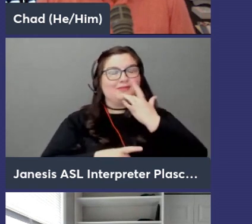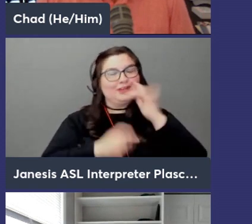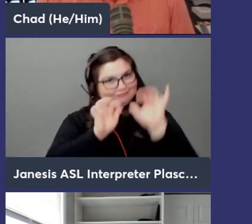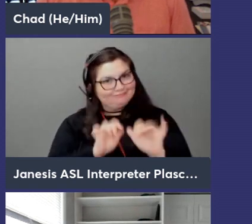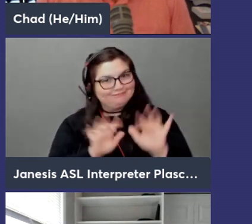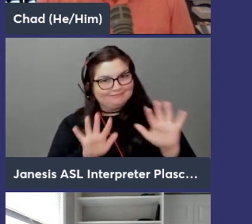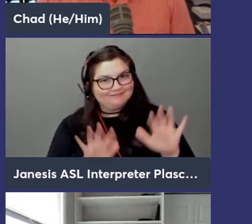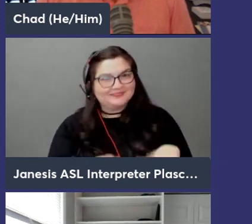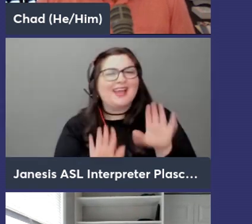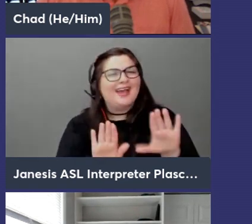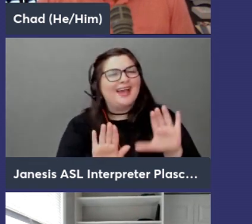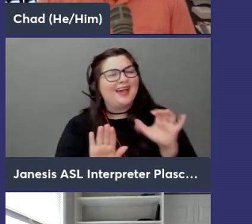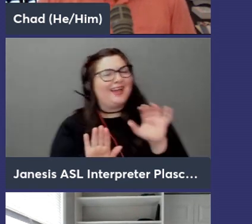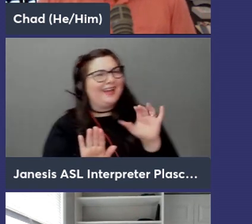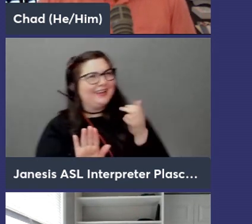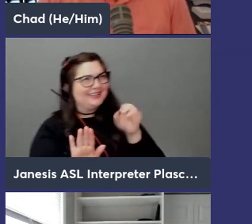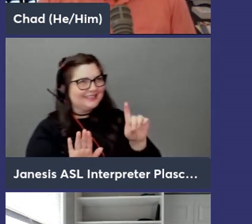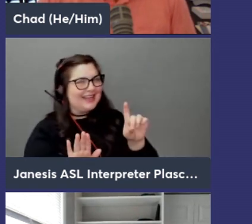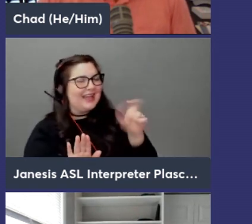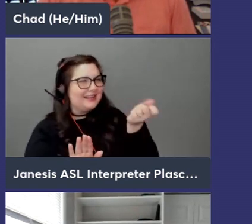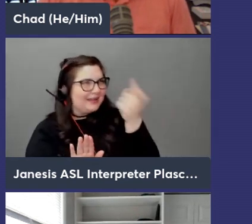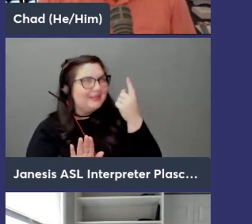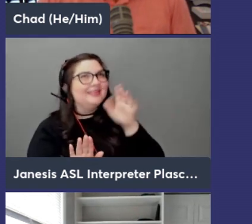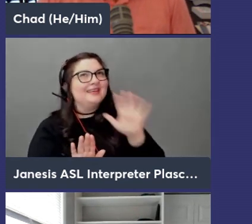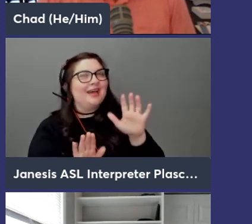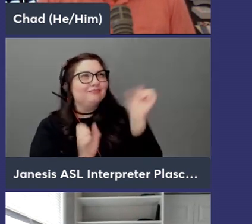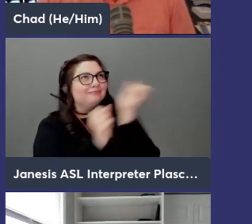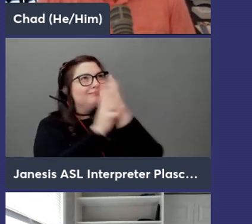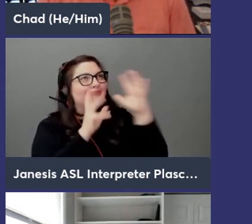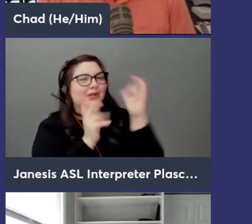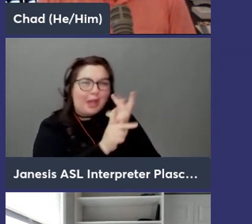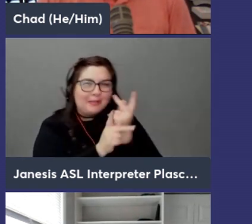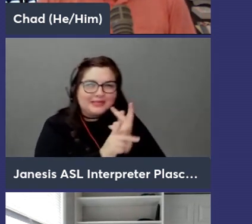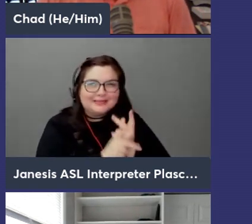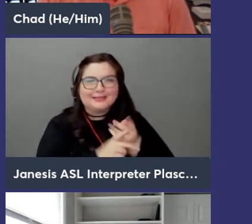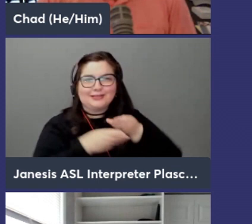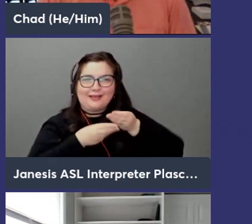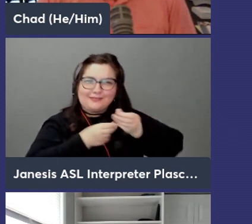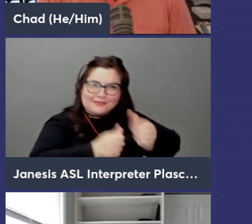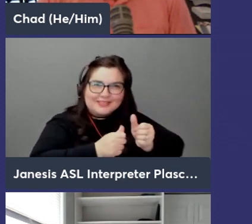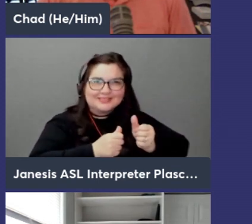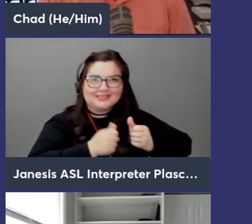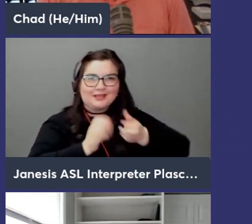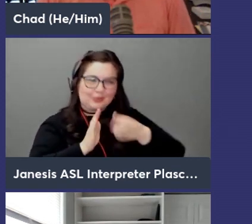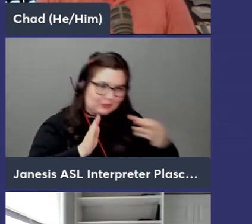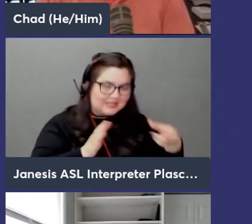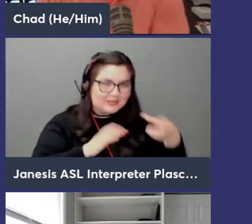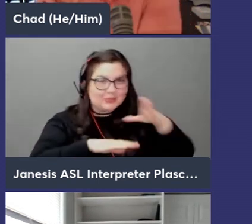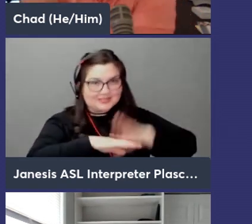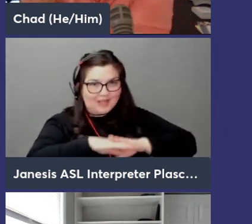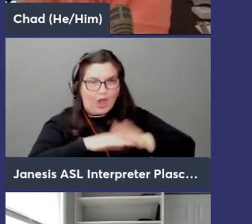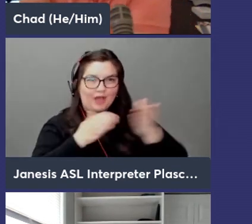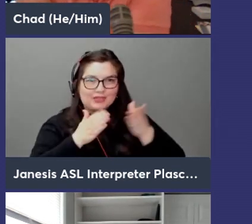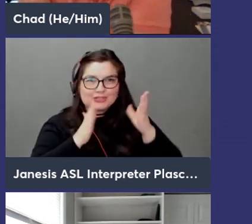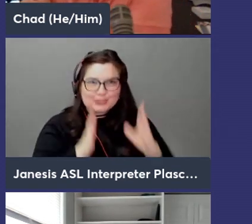And I gotta imagine it's computationally more efficient, like the resources you're gonna be using on the server are gonna be much less.